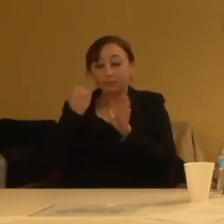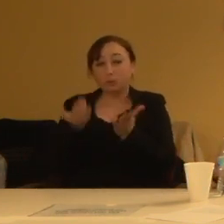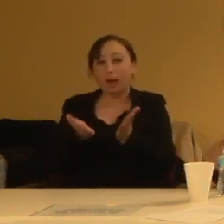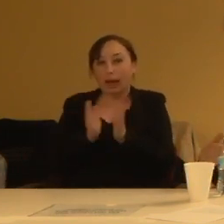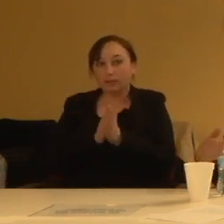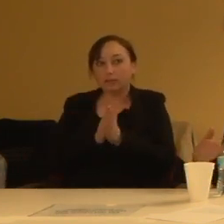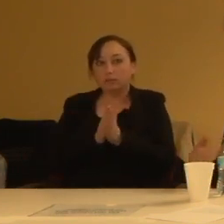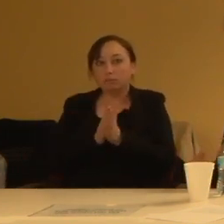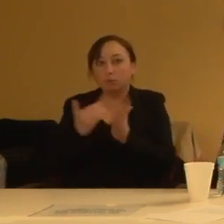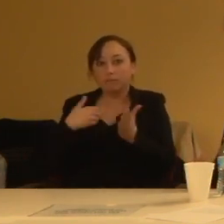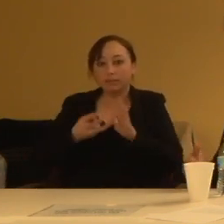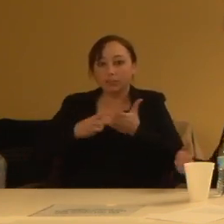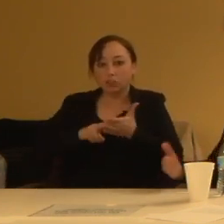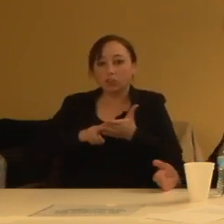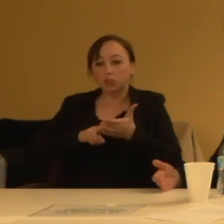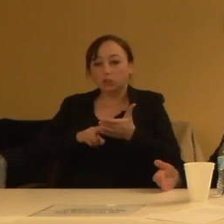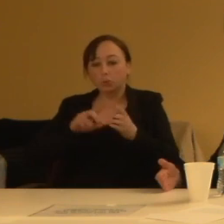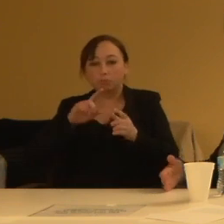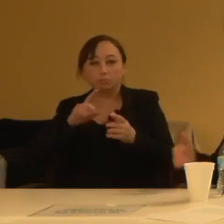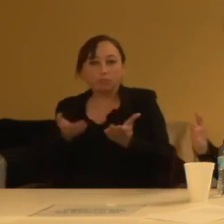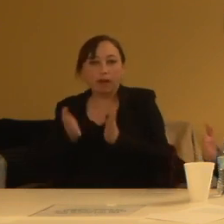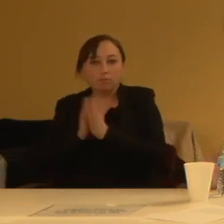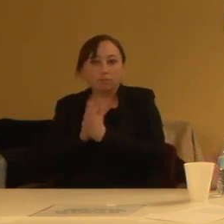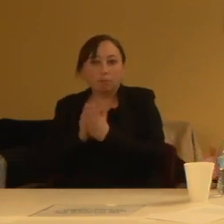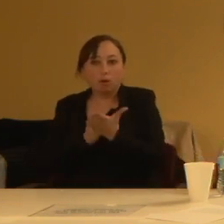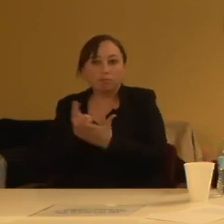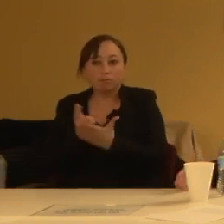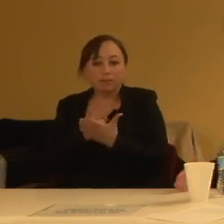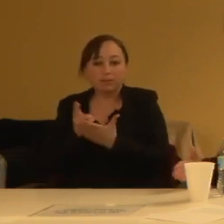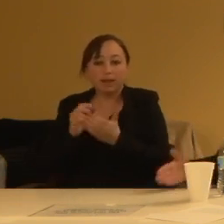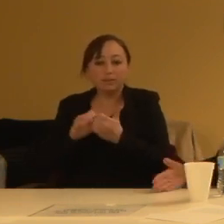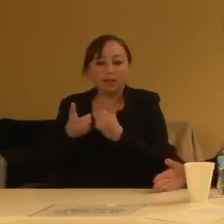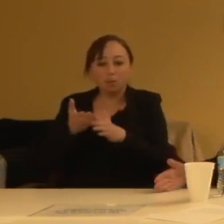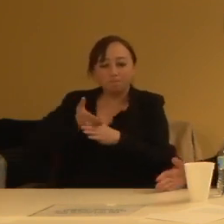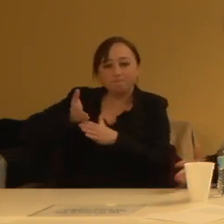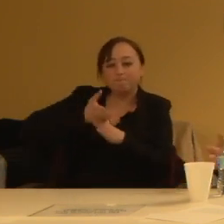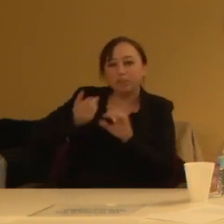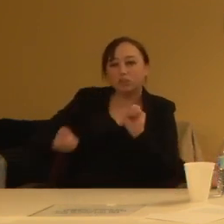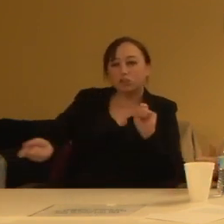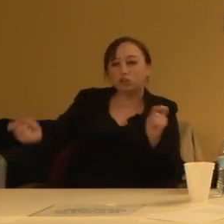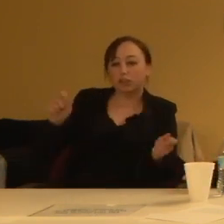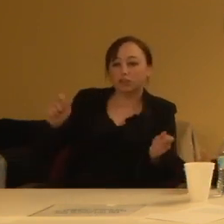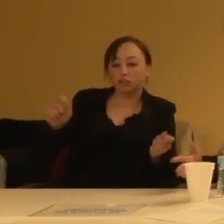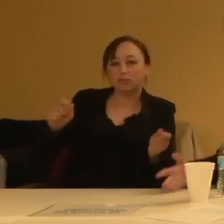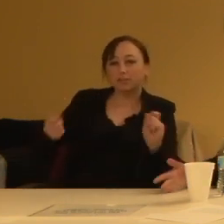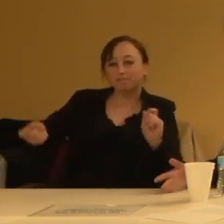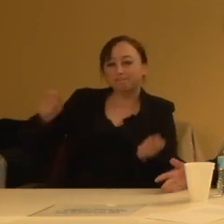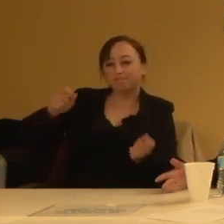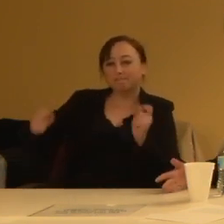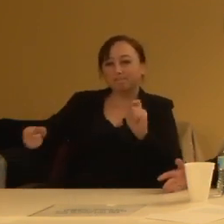that is how the profession changes and keeps being really dynamic and keeps being authentic.